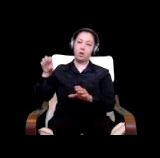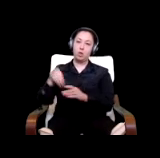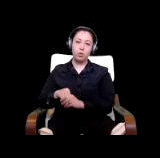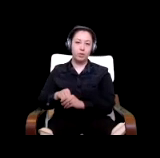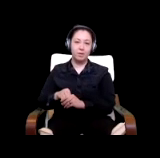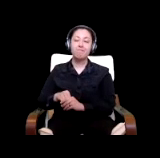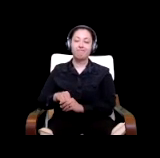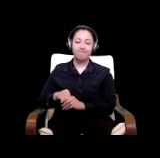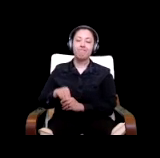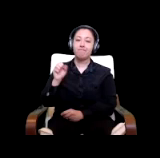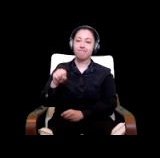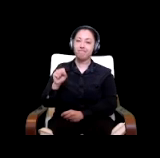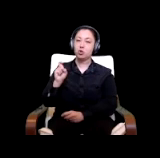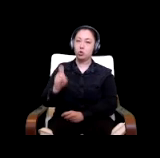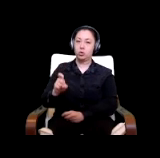is very, very valuable.